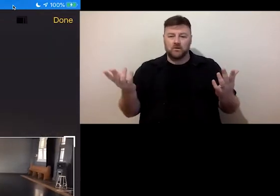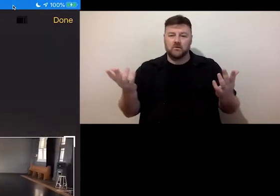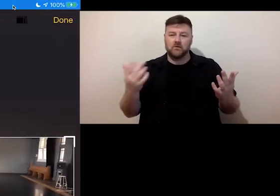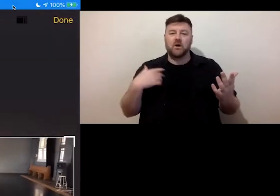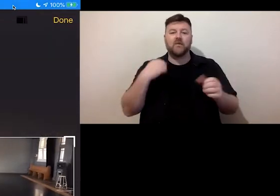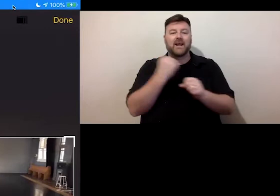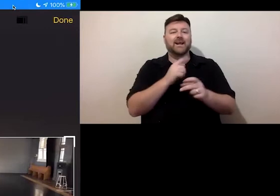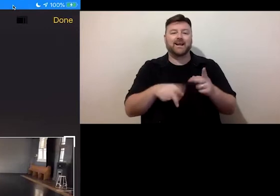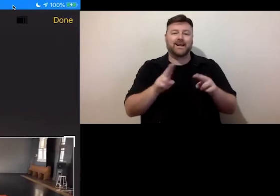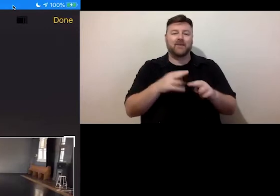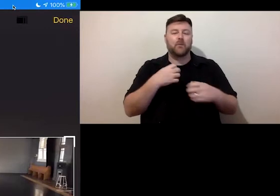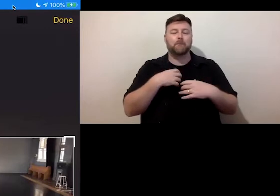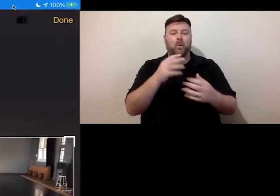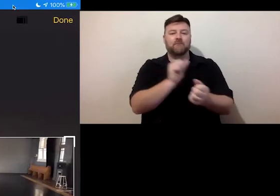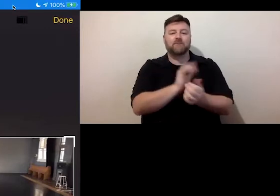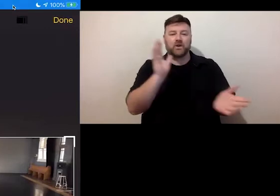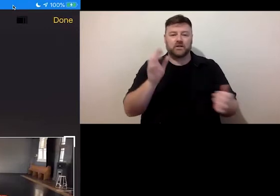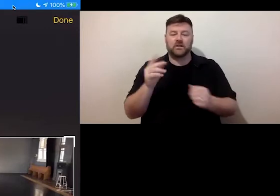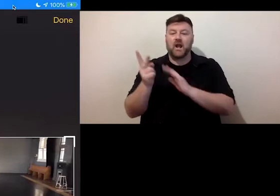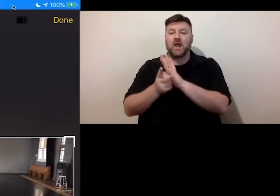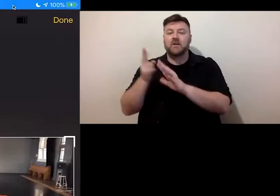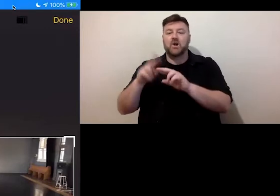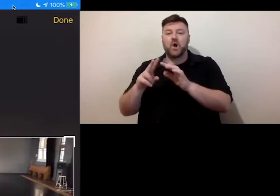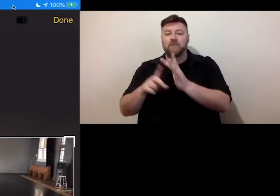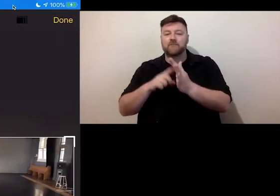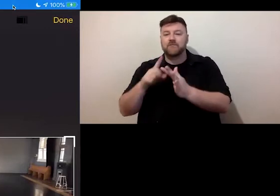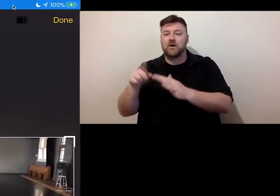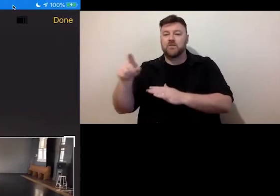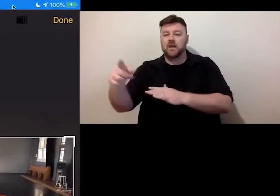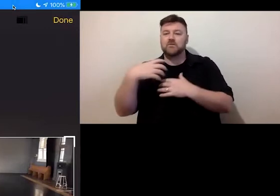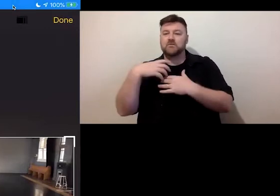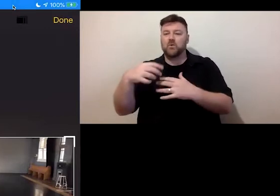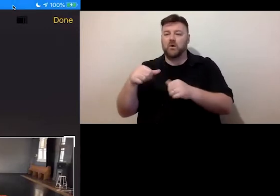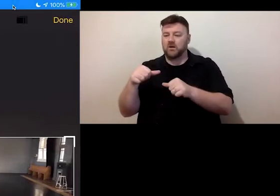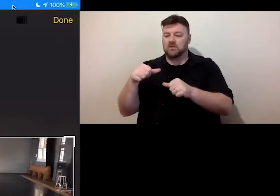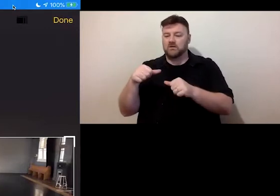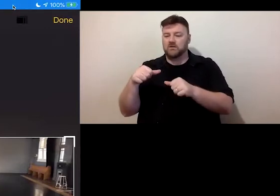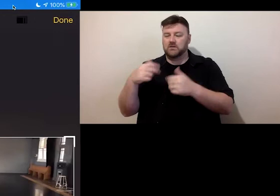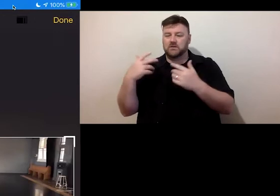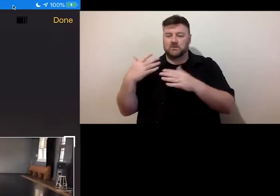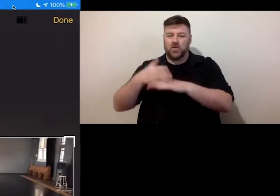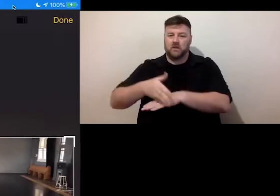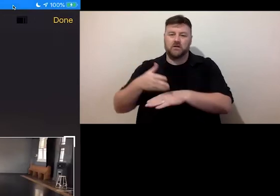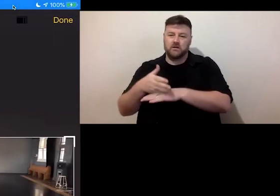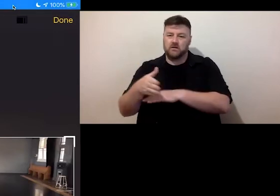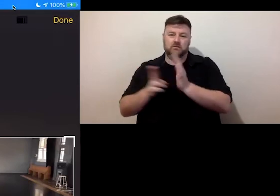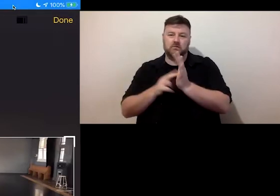Also, a video file's very processor intensive and network intensive. So